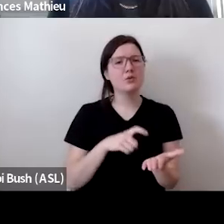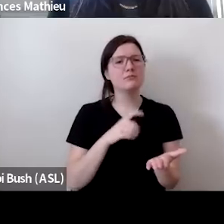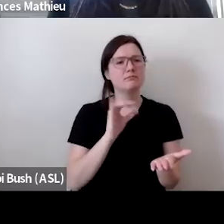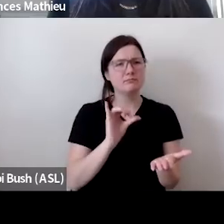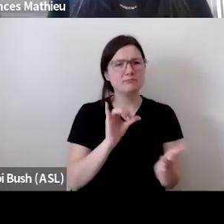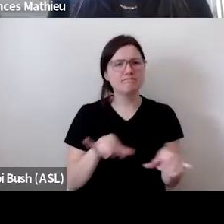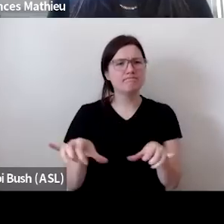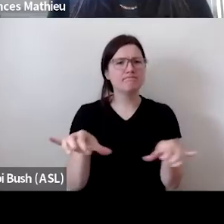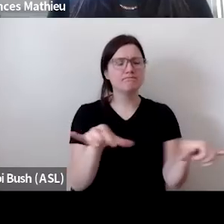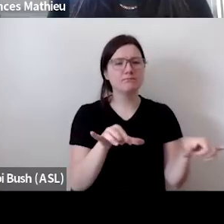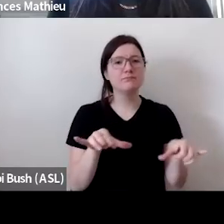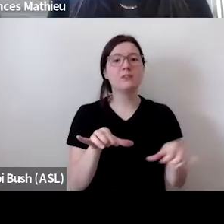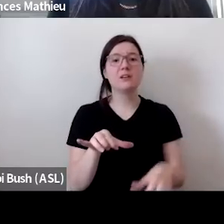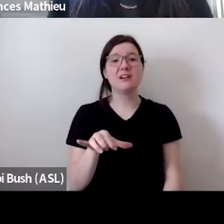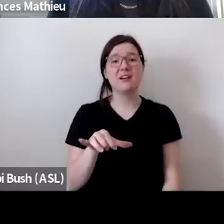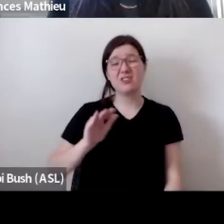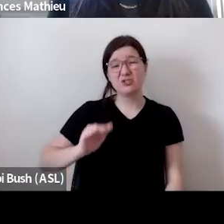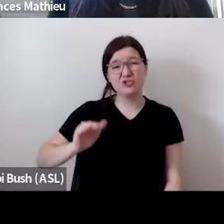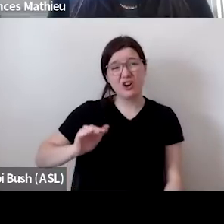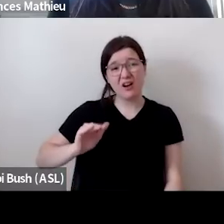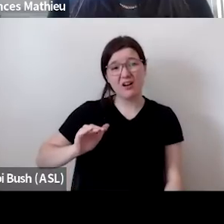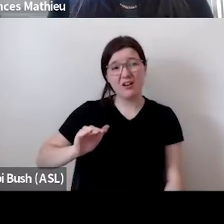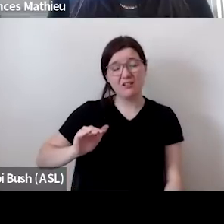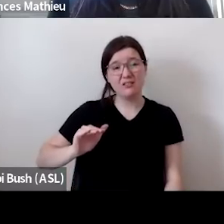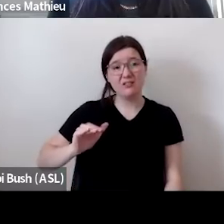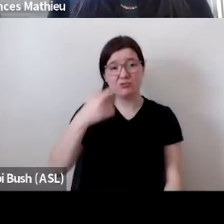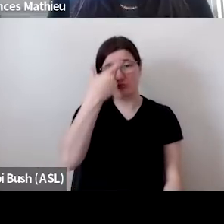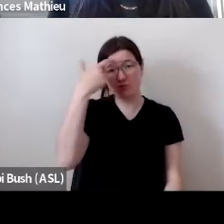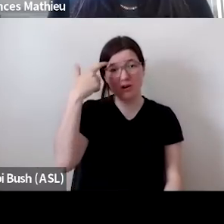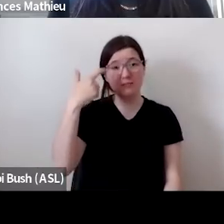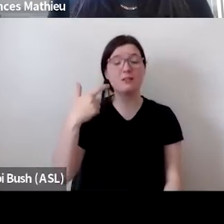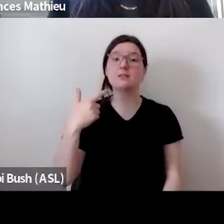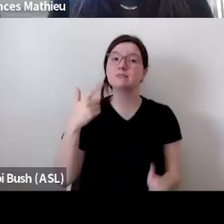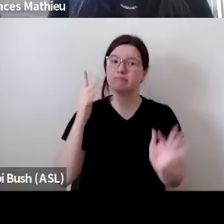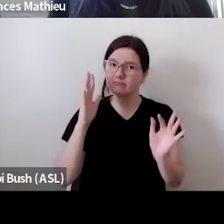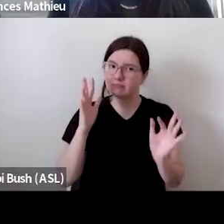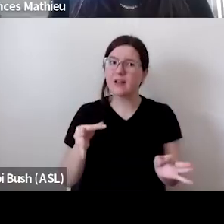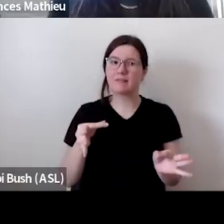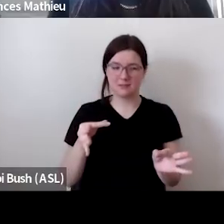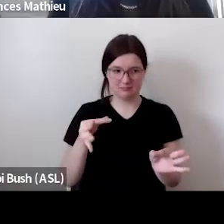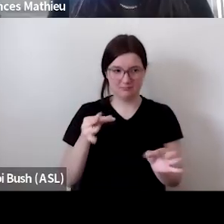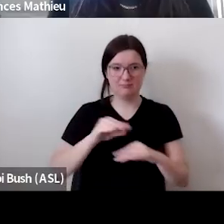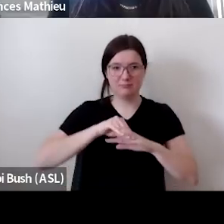childhood trauma certainly can inform hoarding behaviors later in life.